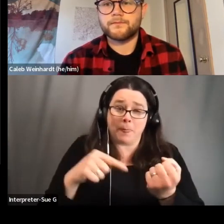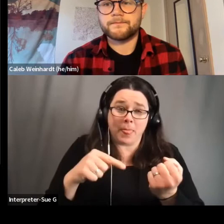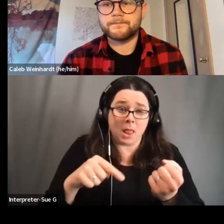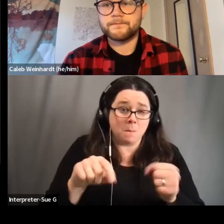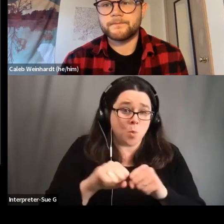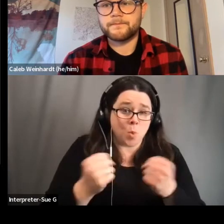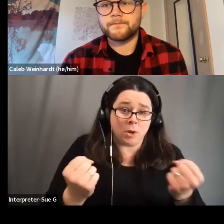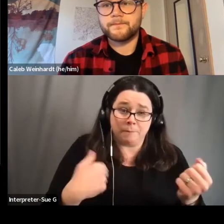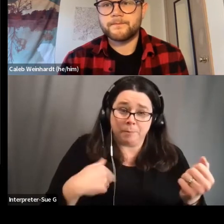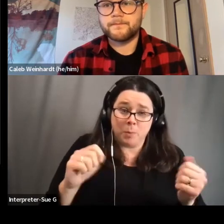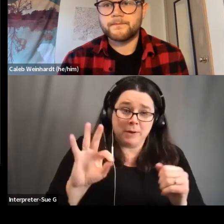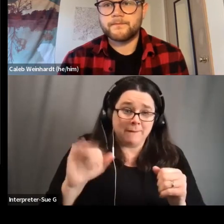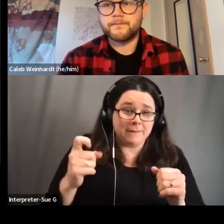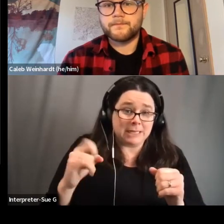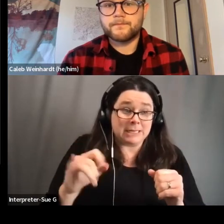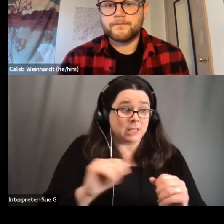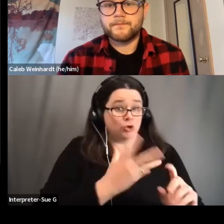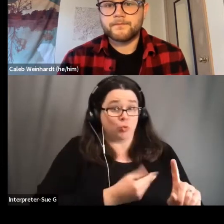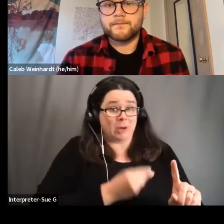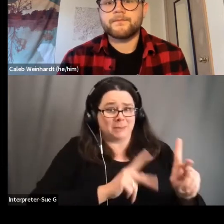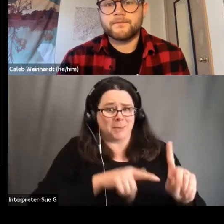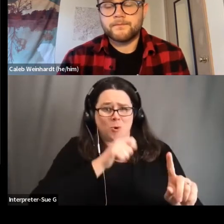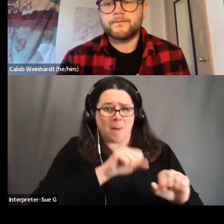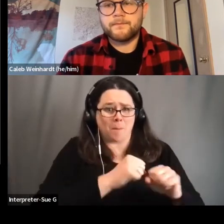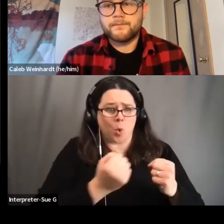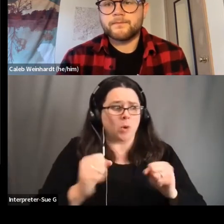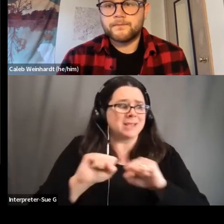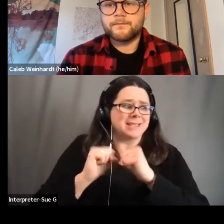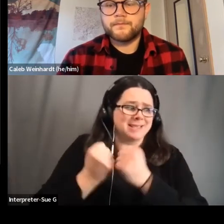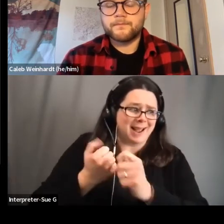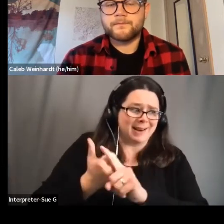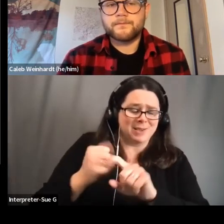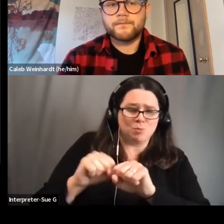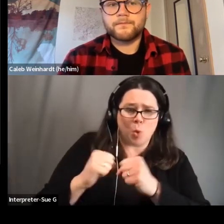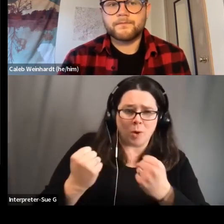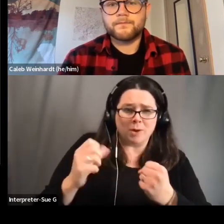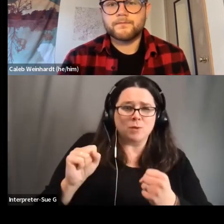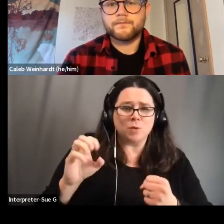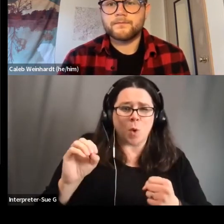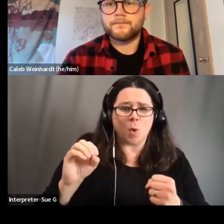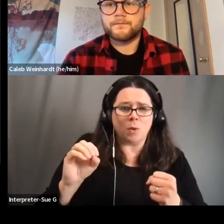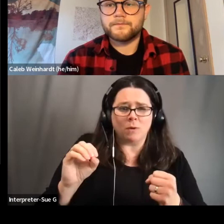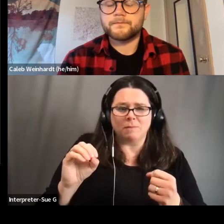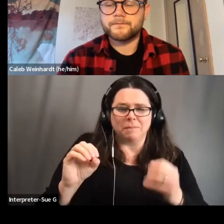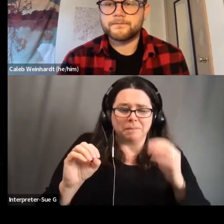We don't need to fix the trans folks. So what can we do to help change our society